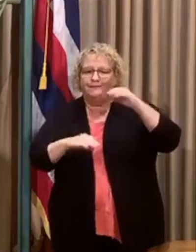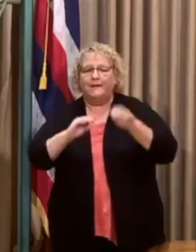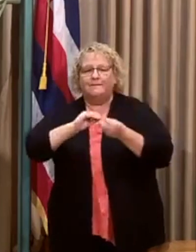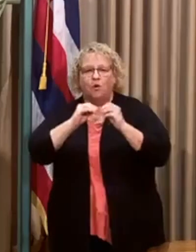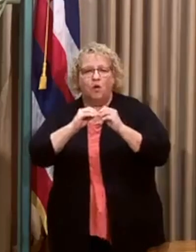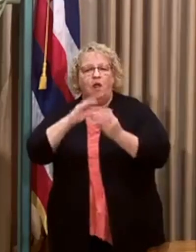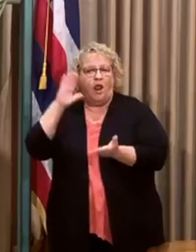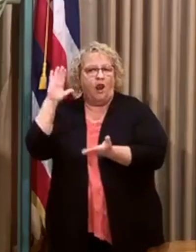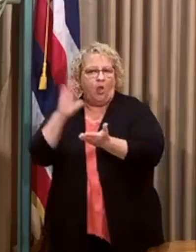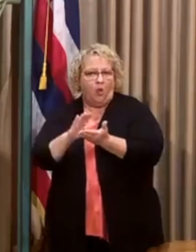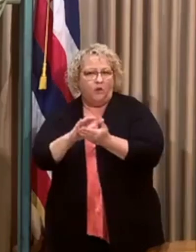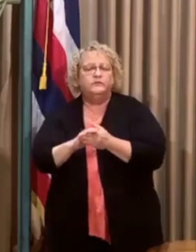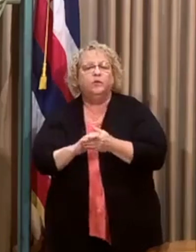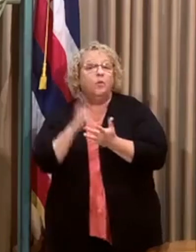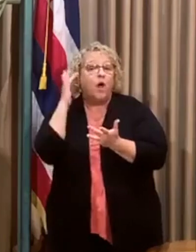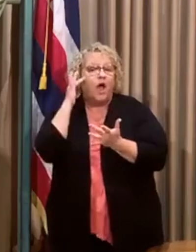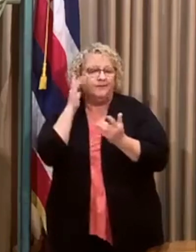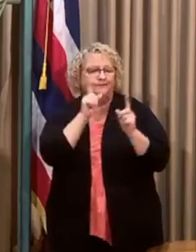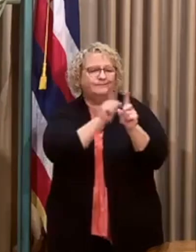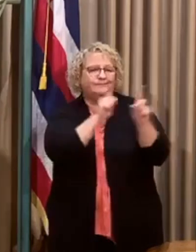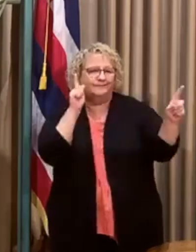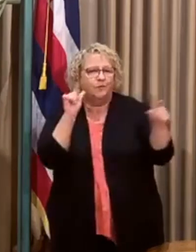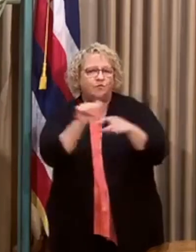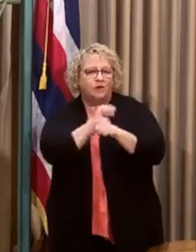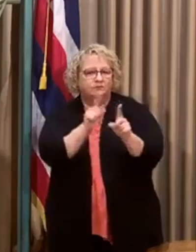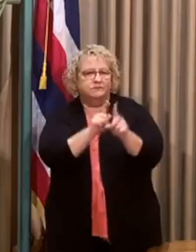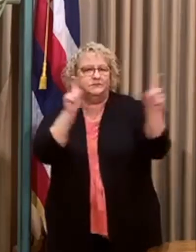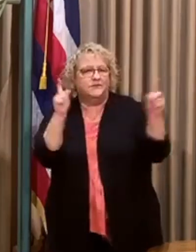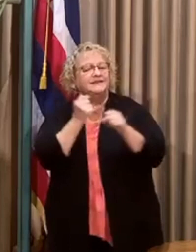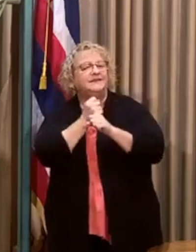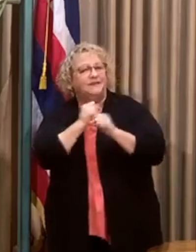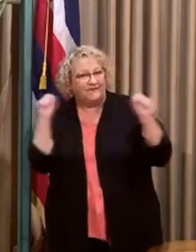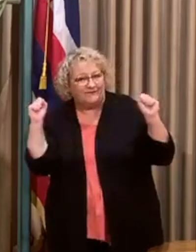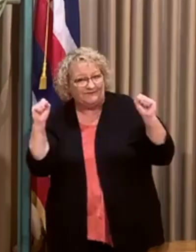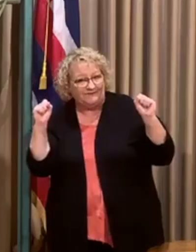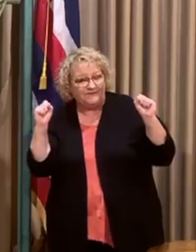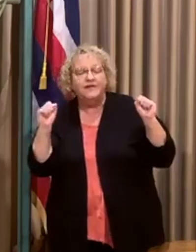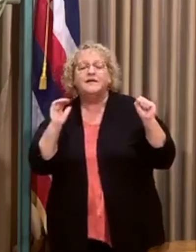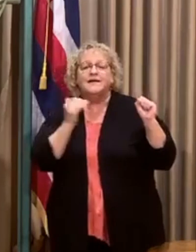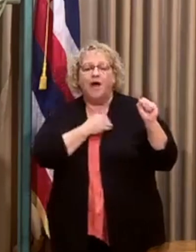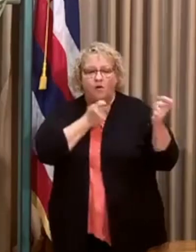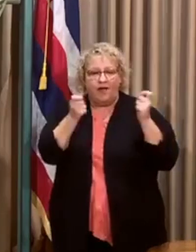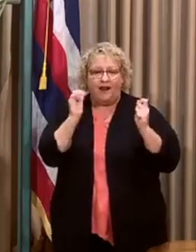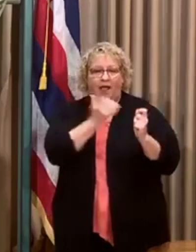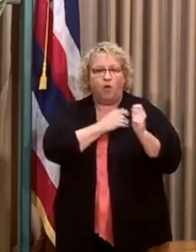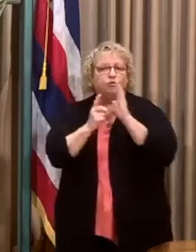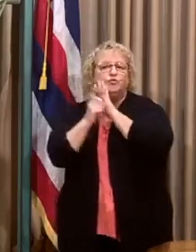so we will ensure that we have safety in how we handle our residence halls.